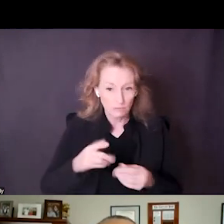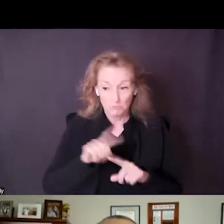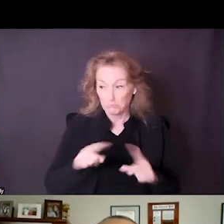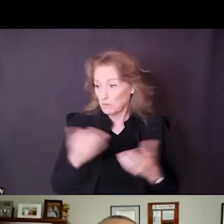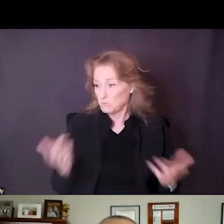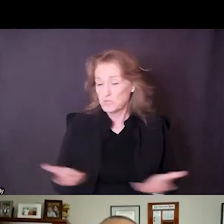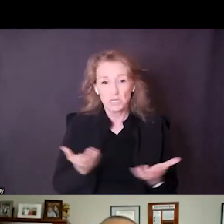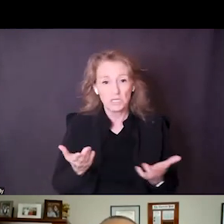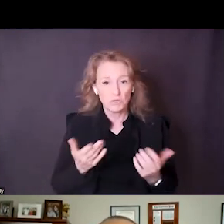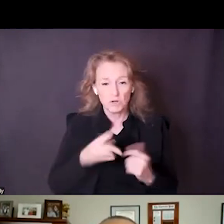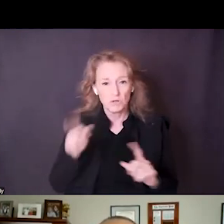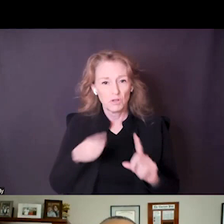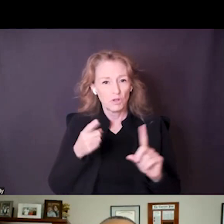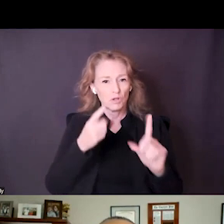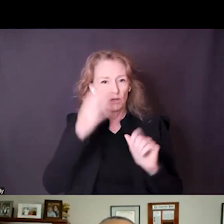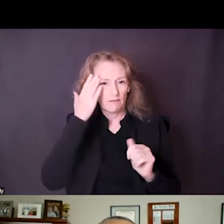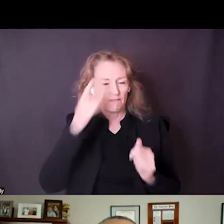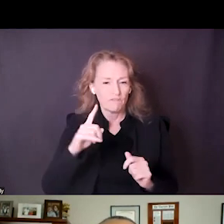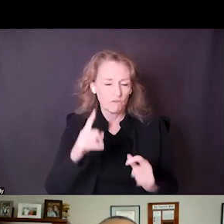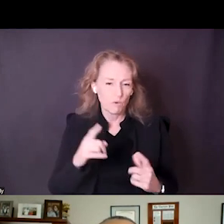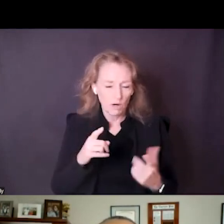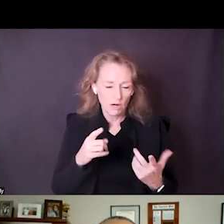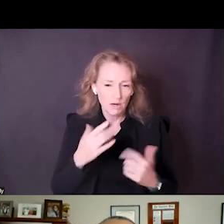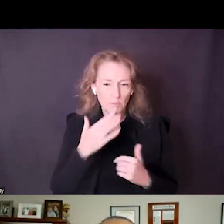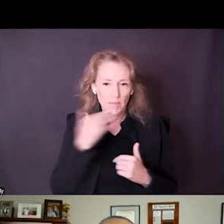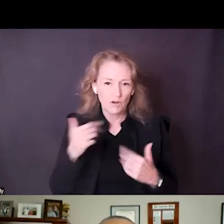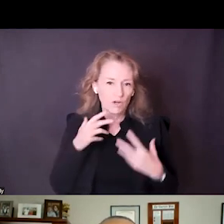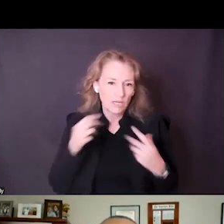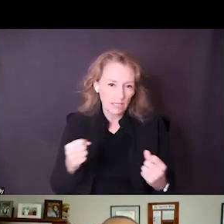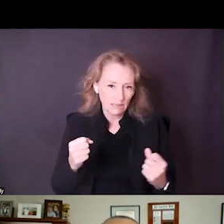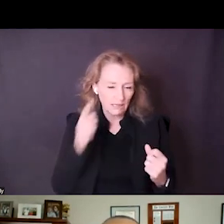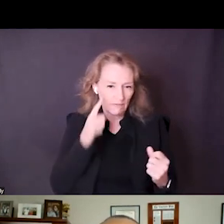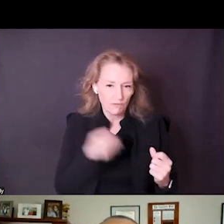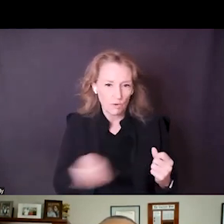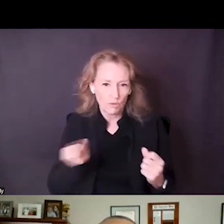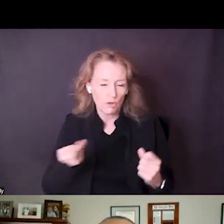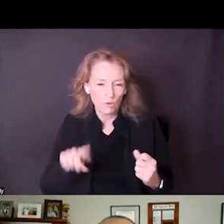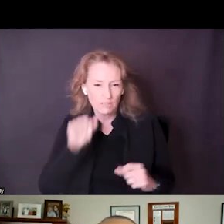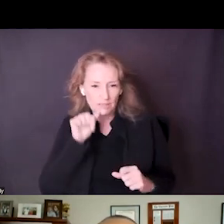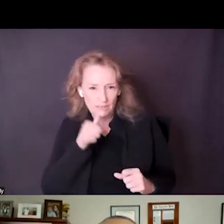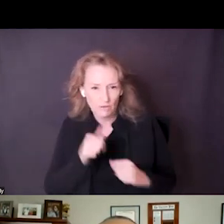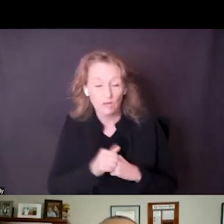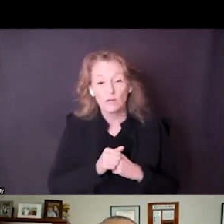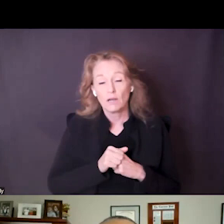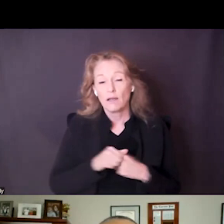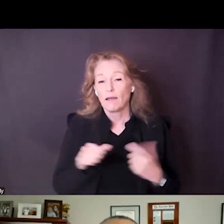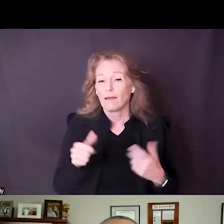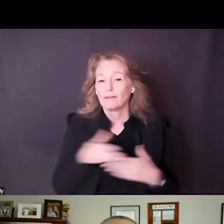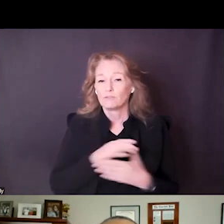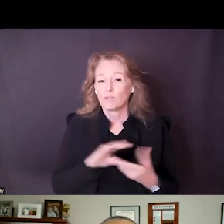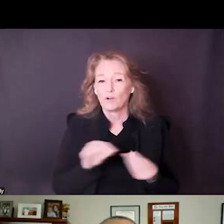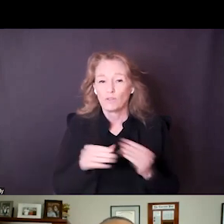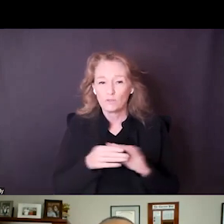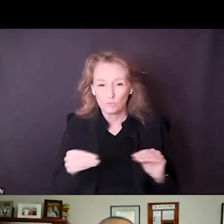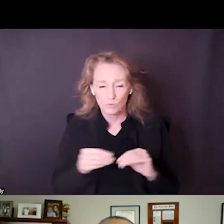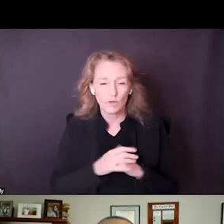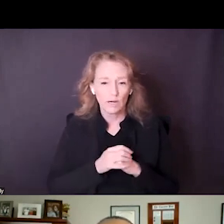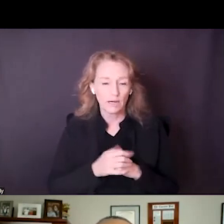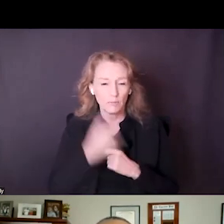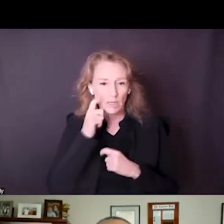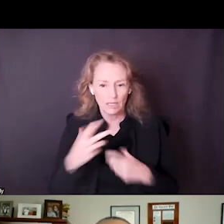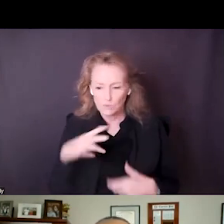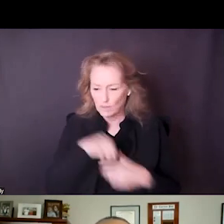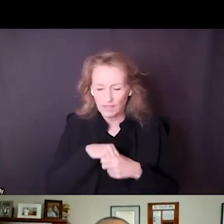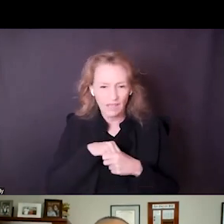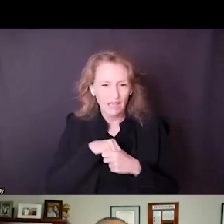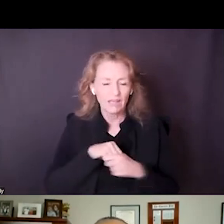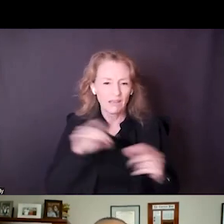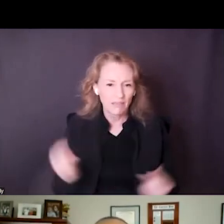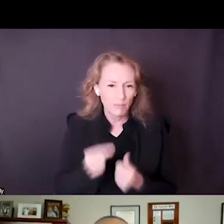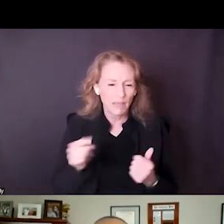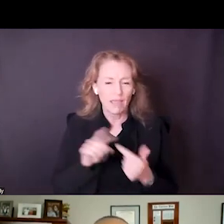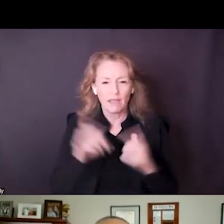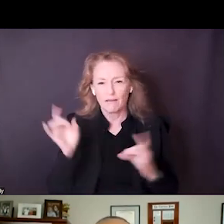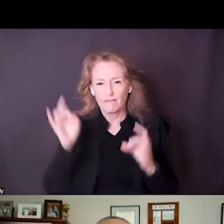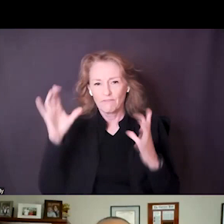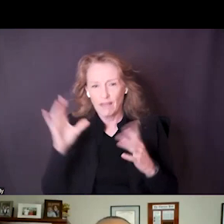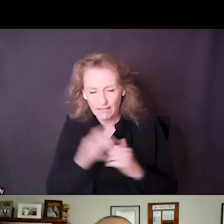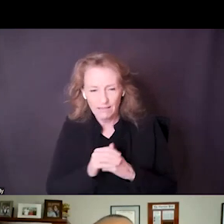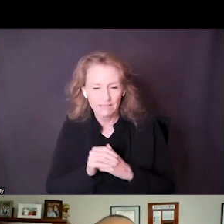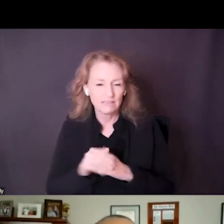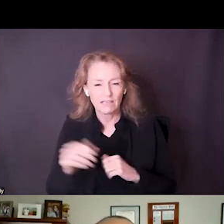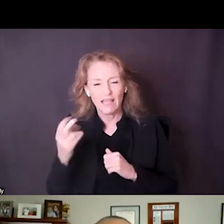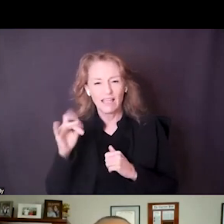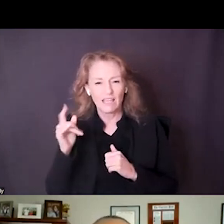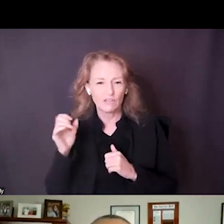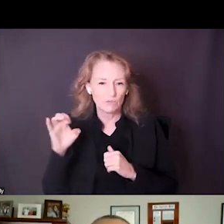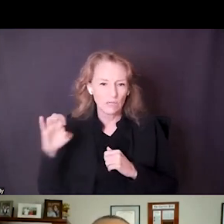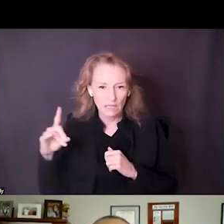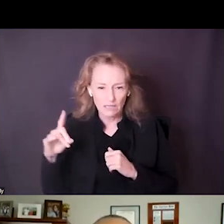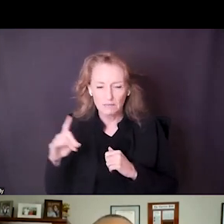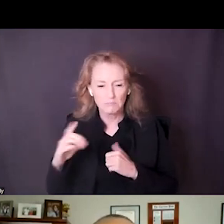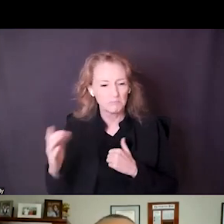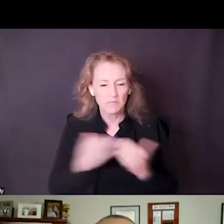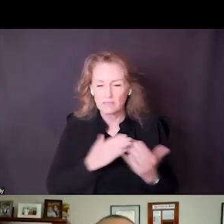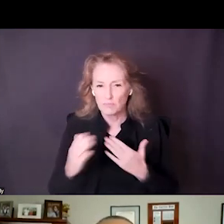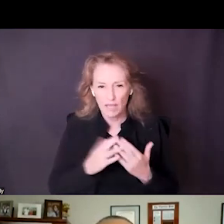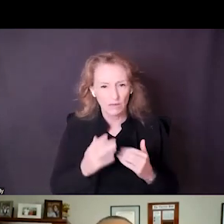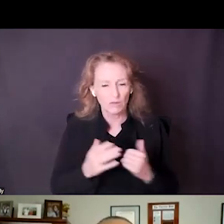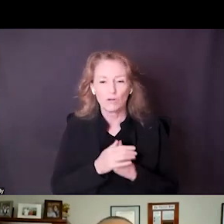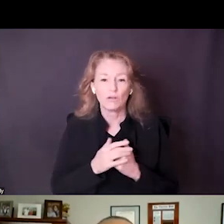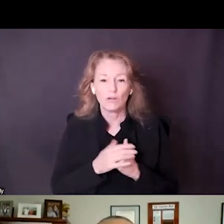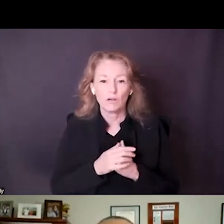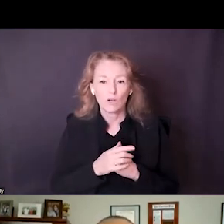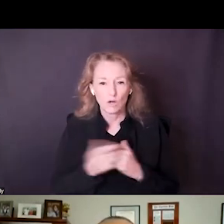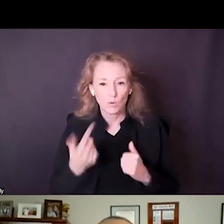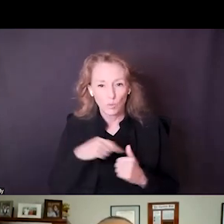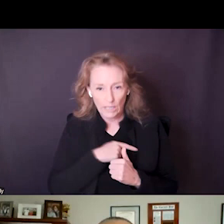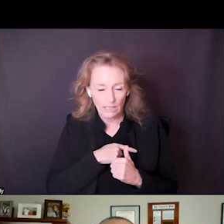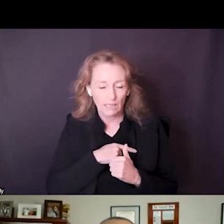SO AMIDST THE PAIN, THE VIOLENCE AND ALL, WE ARE HEALERs AND CAN RISE ABOVE THE NOISE